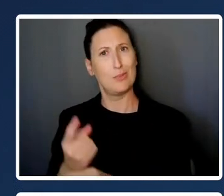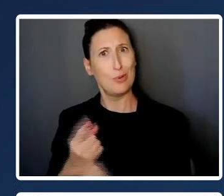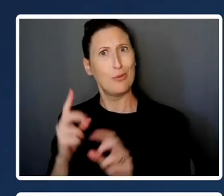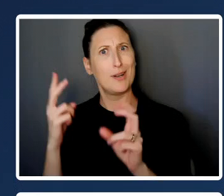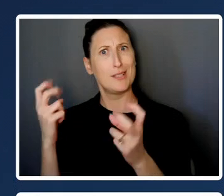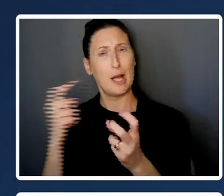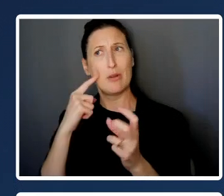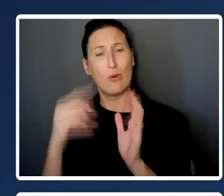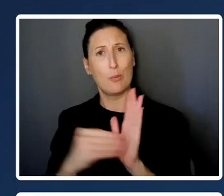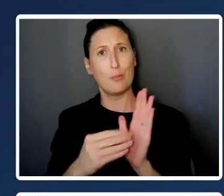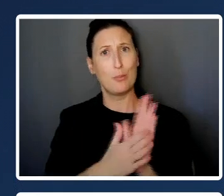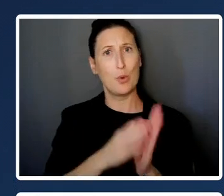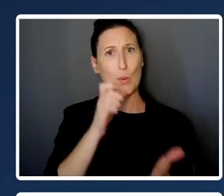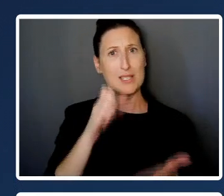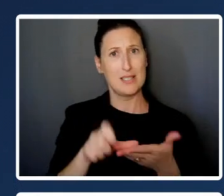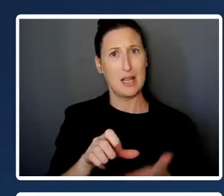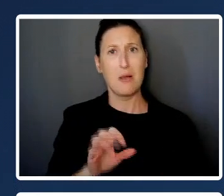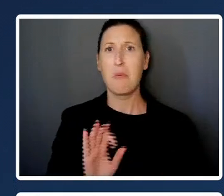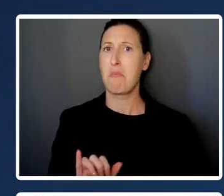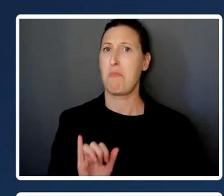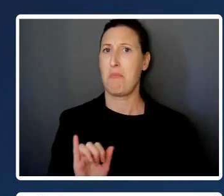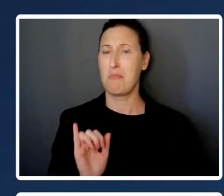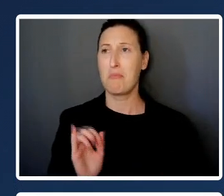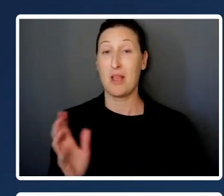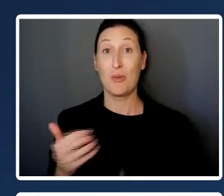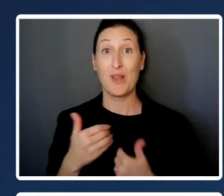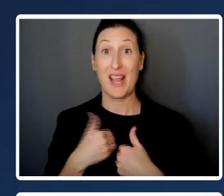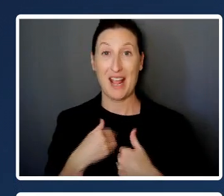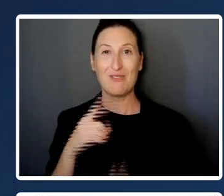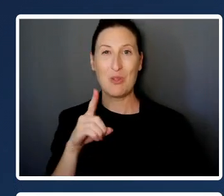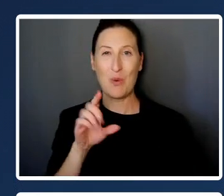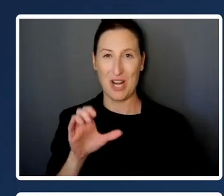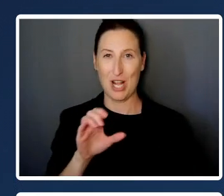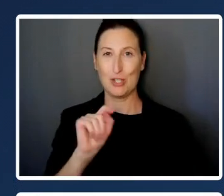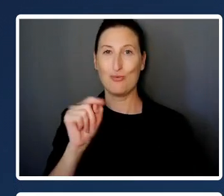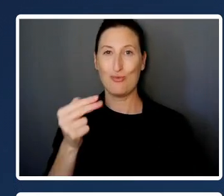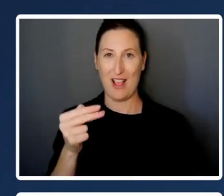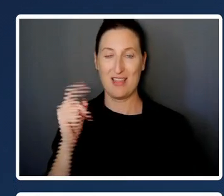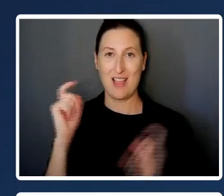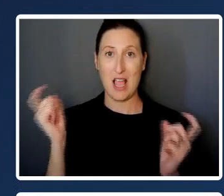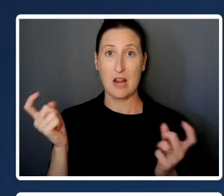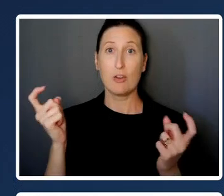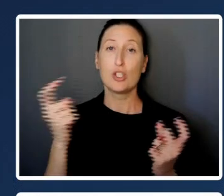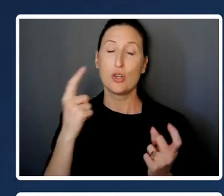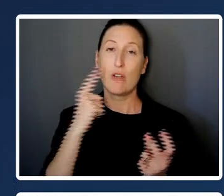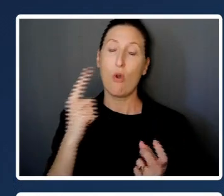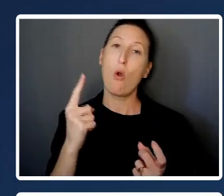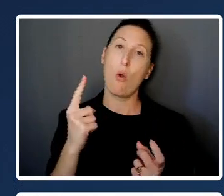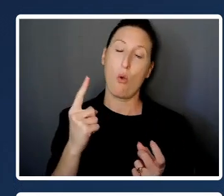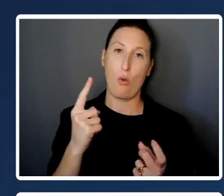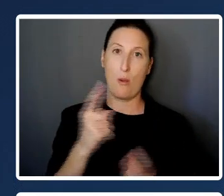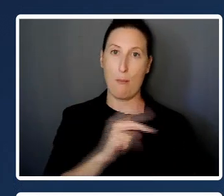And we do have the 100th anniversary of Martin Luther King's birth coming up in five years. So,